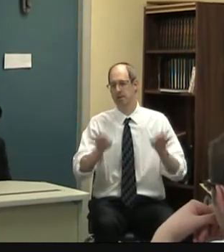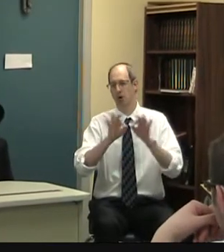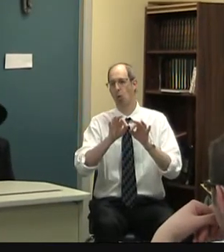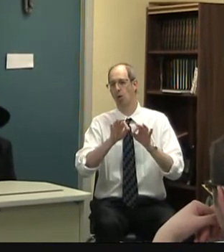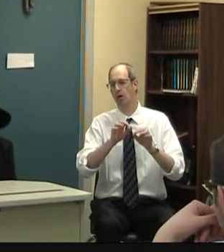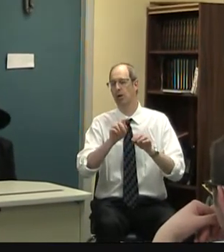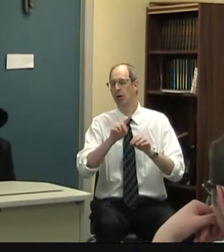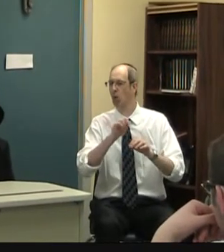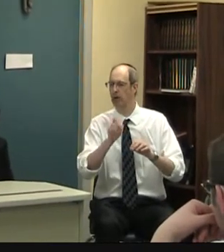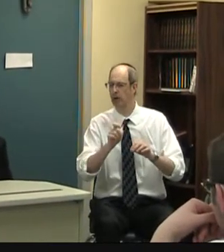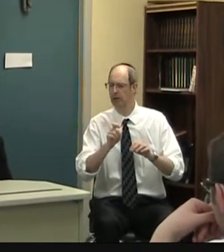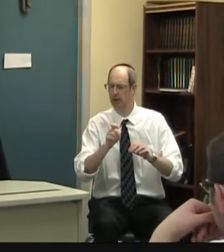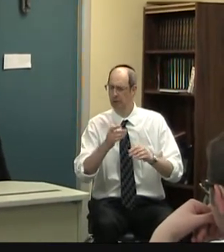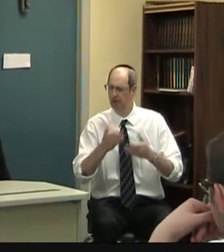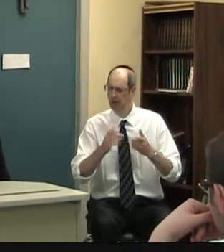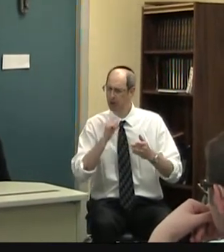So real when you force someone, to do something